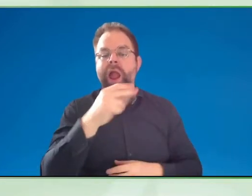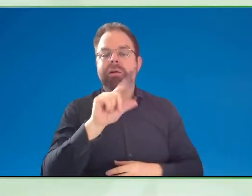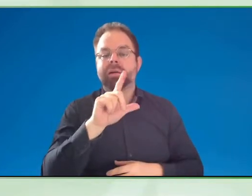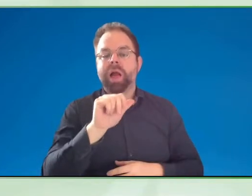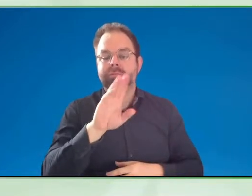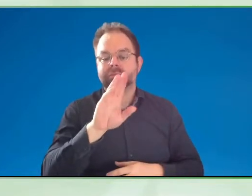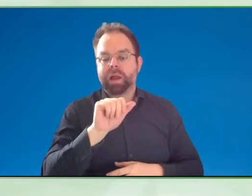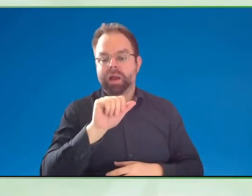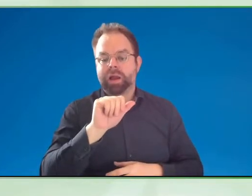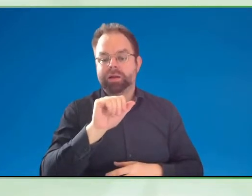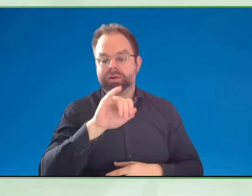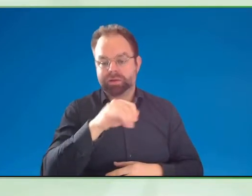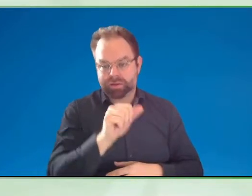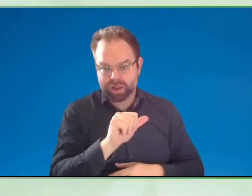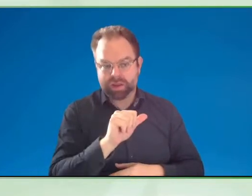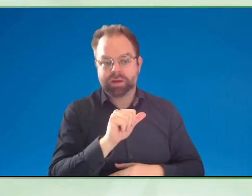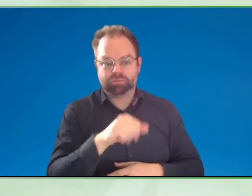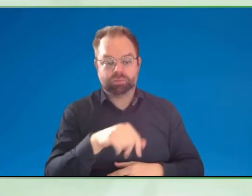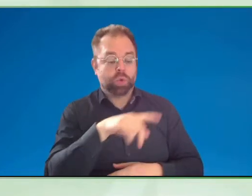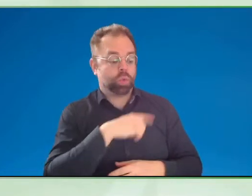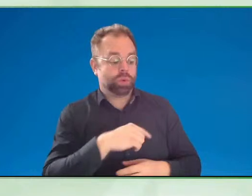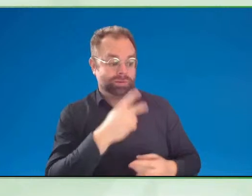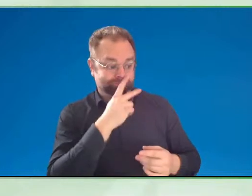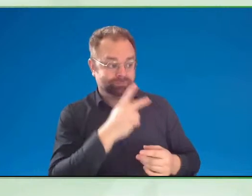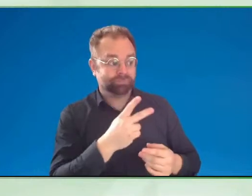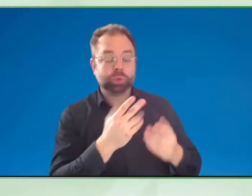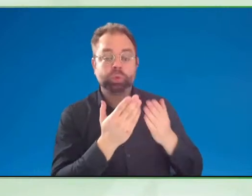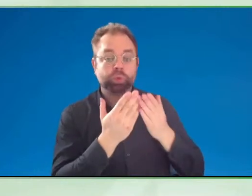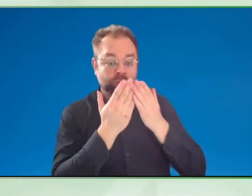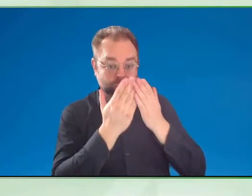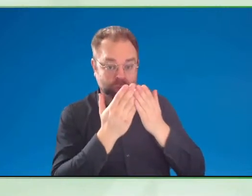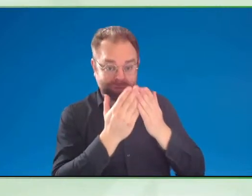But when we go to the directorate of labor and social efforts and to see the number of